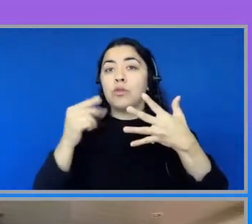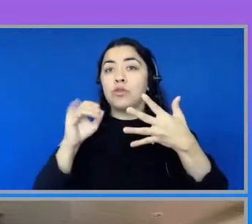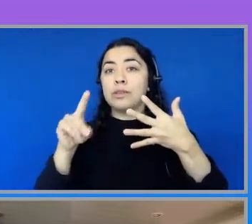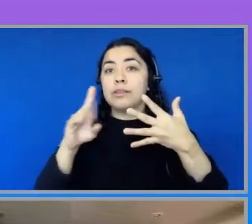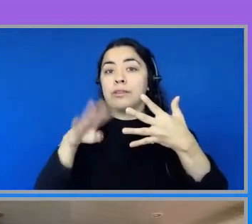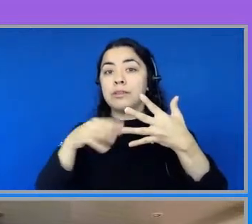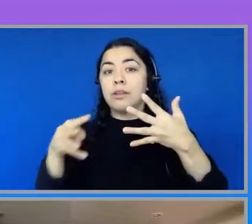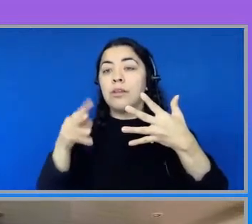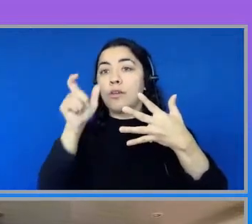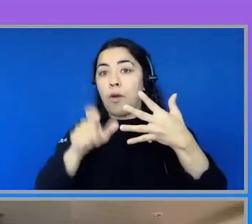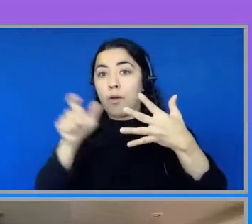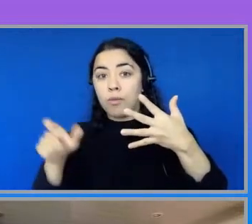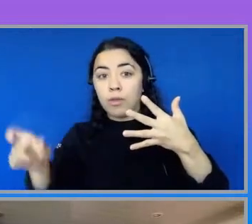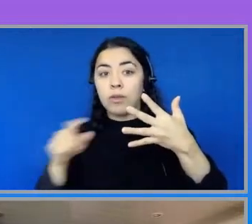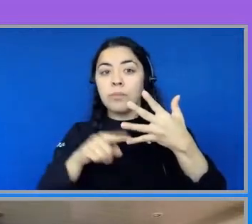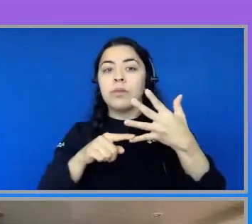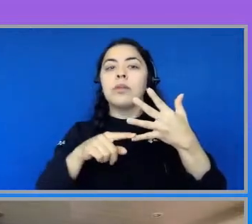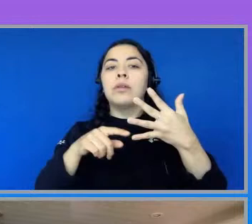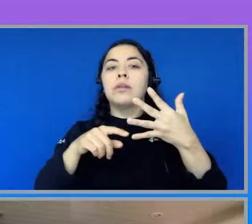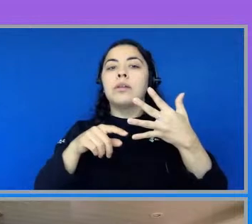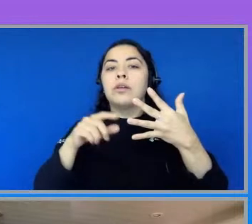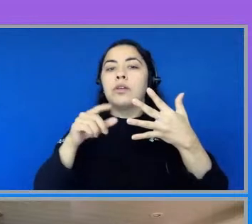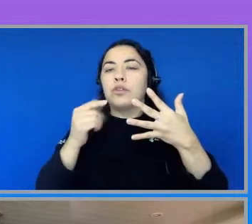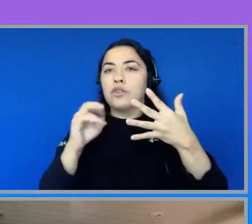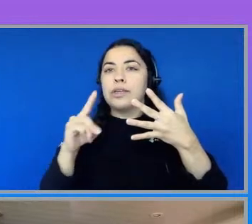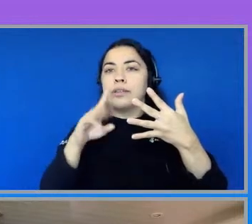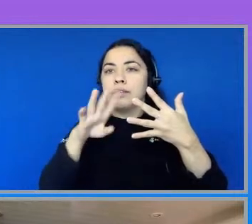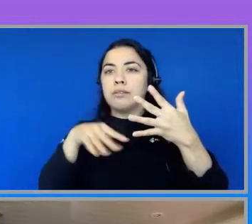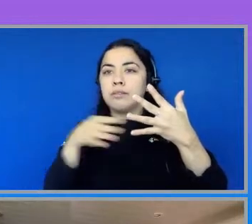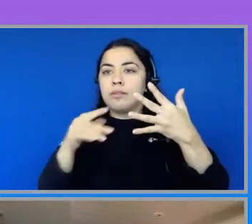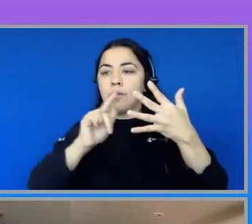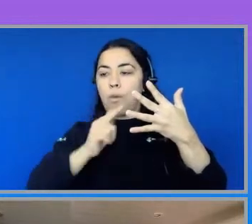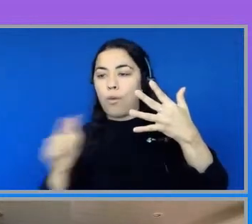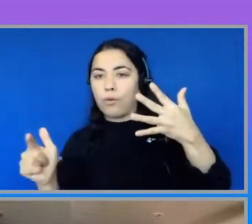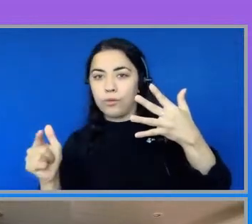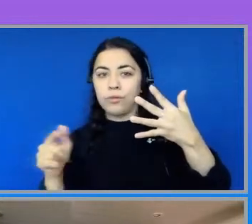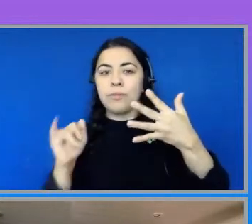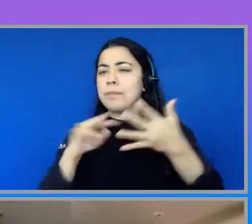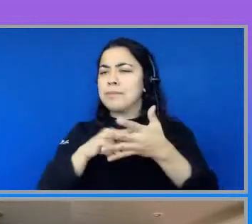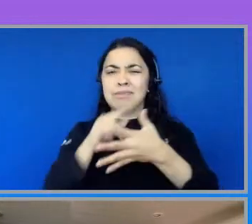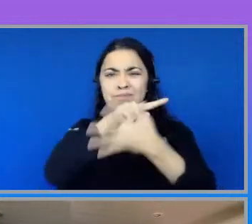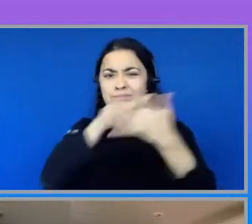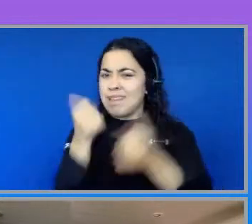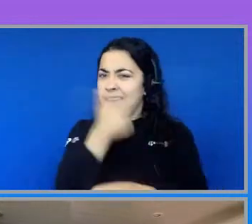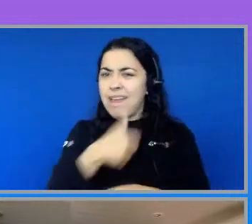grid order. So using any of